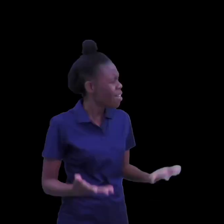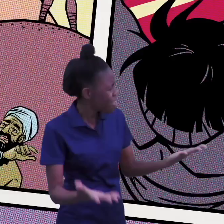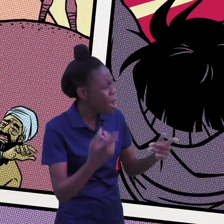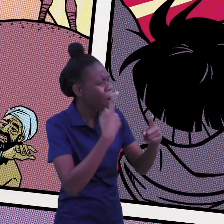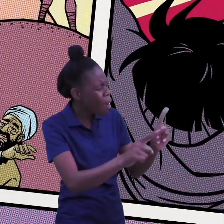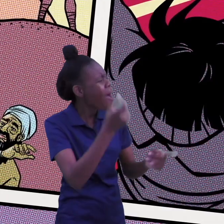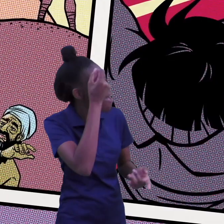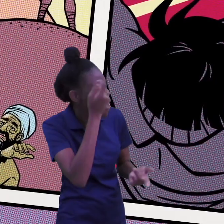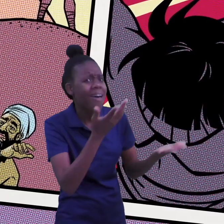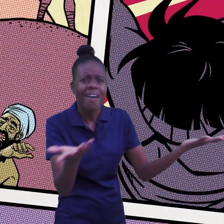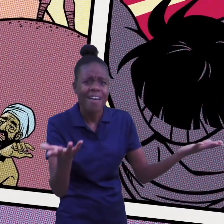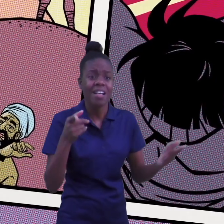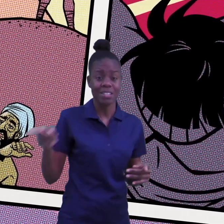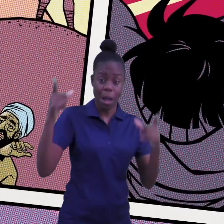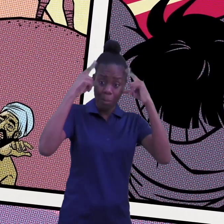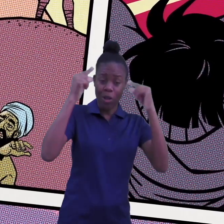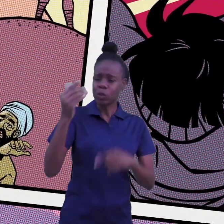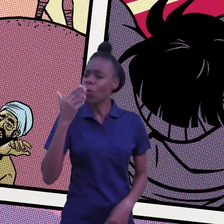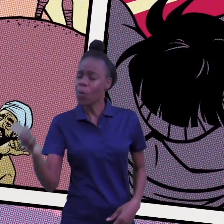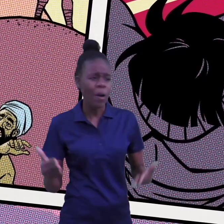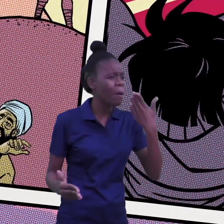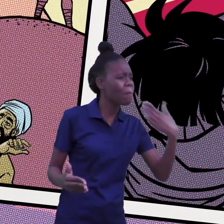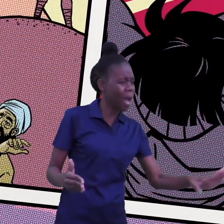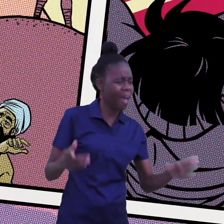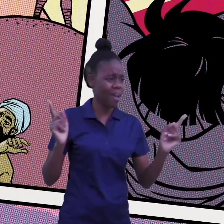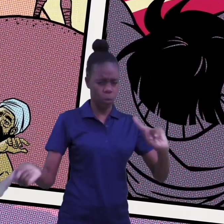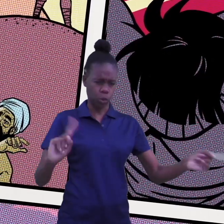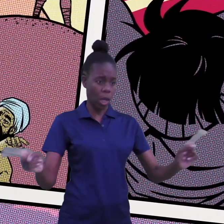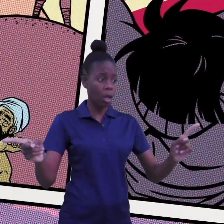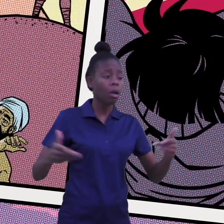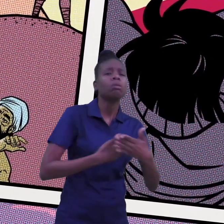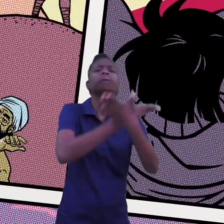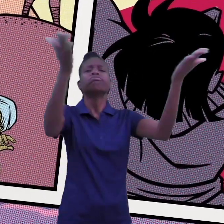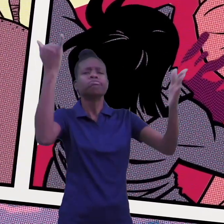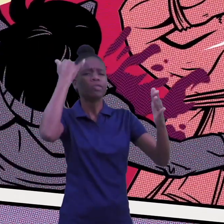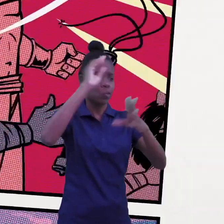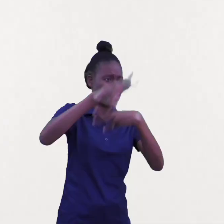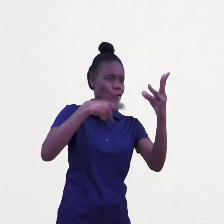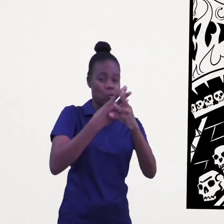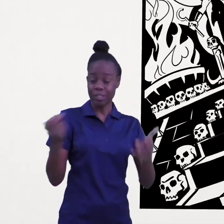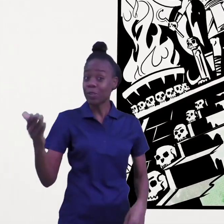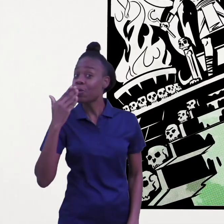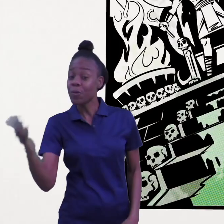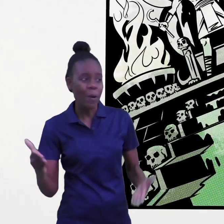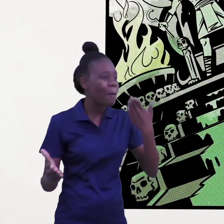Jon: But seriously. Was Moses being good or bad? Right? Like in classic stories, there’s always a good guy